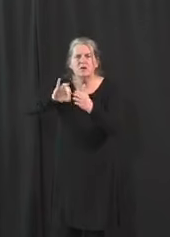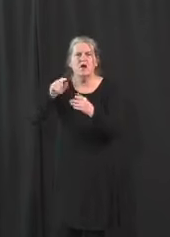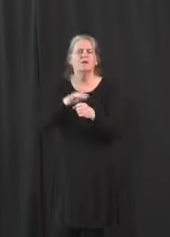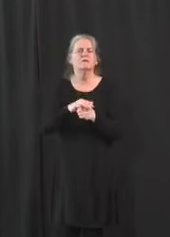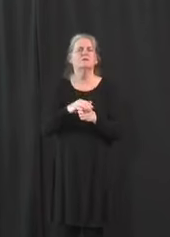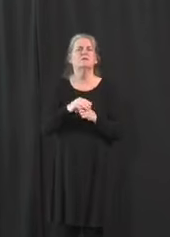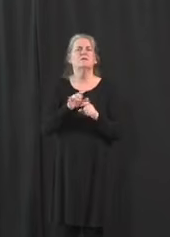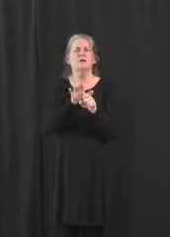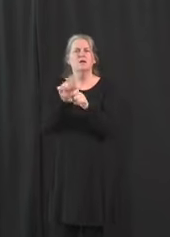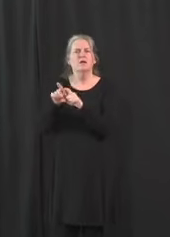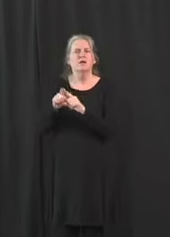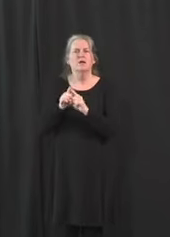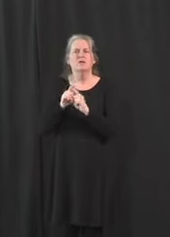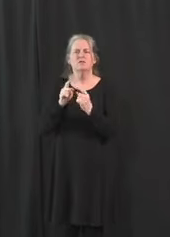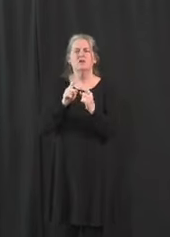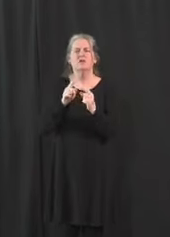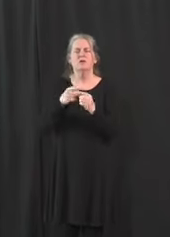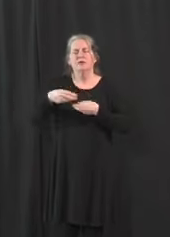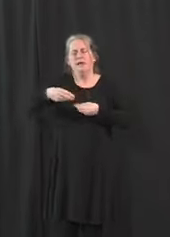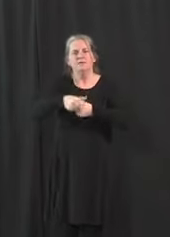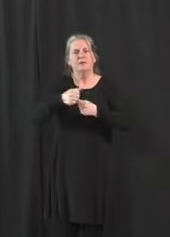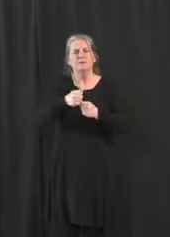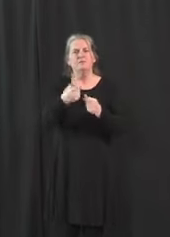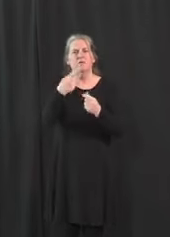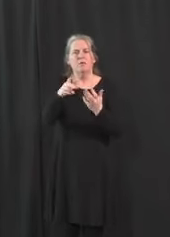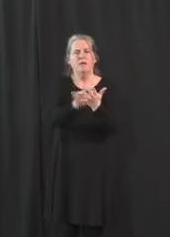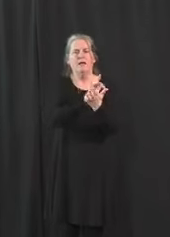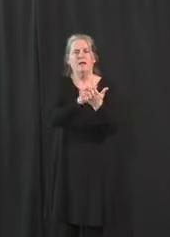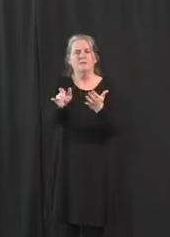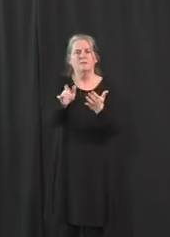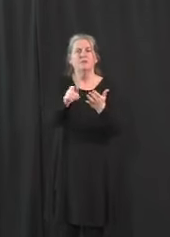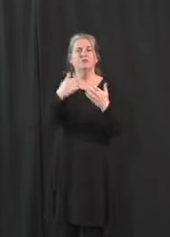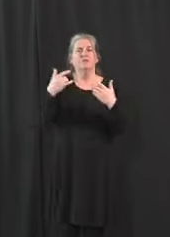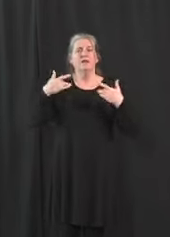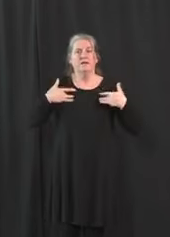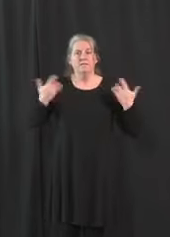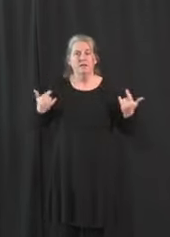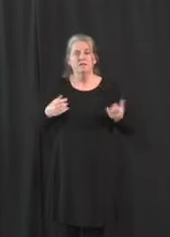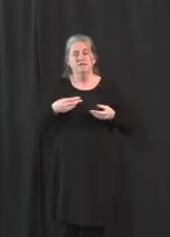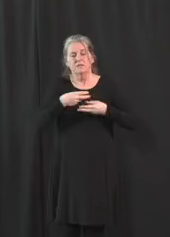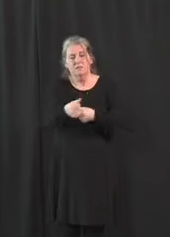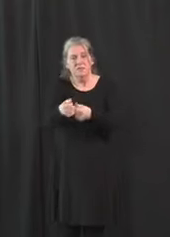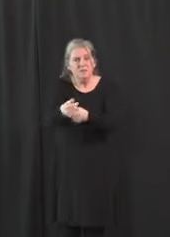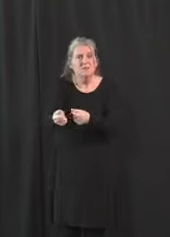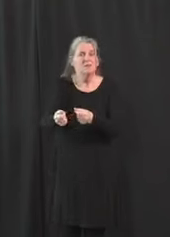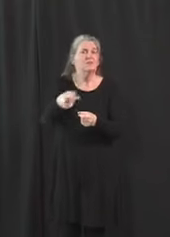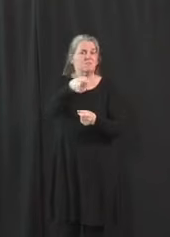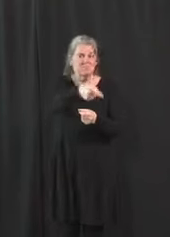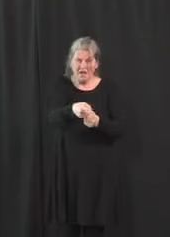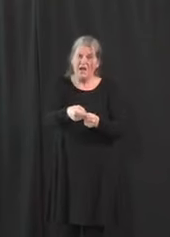CANCELLATIONS TO COVER RENT AND OTHER FIXED COSTS FOR BUSINESSES